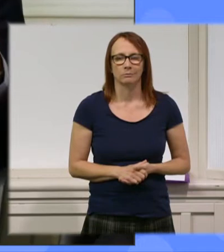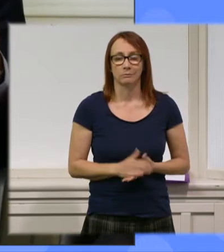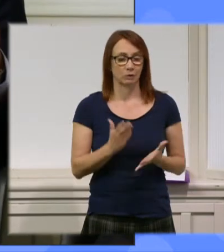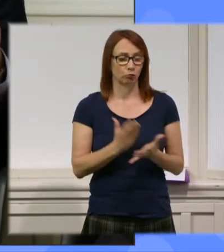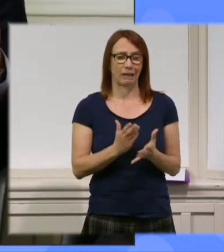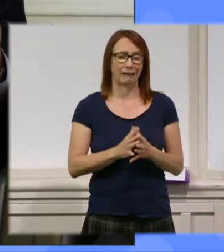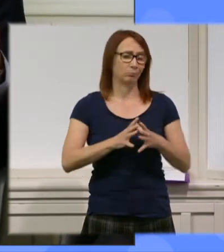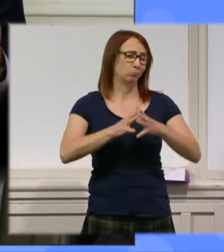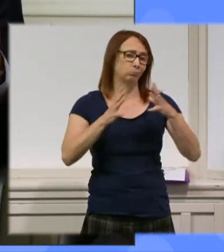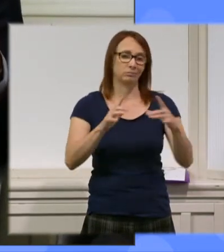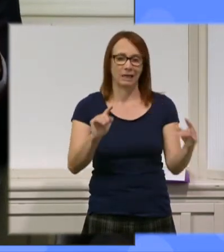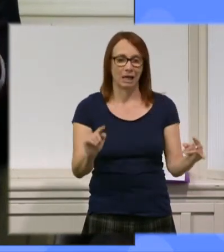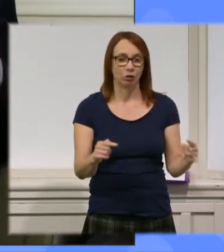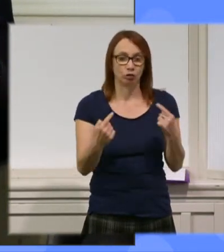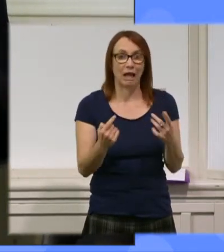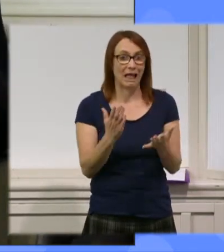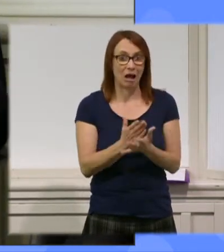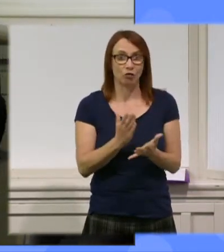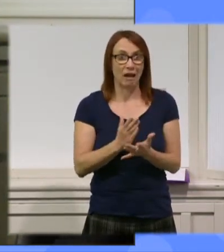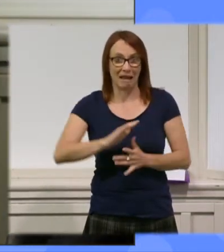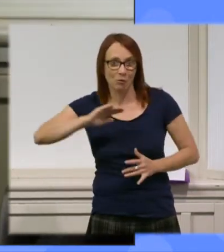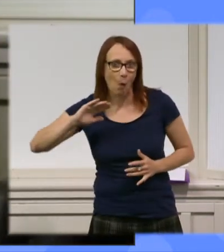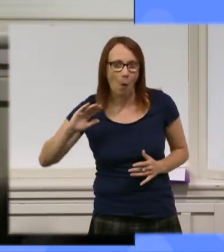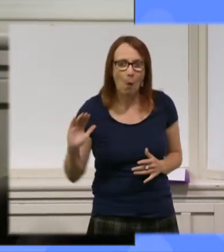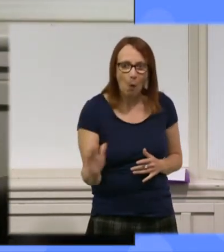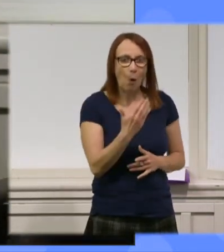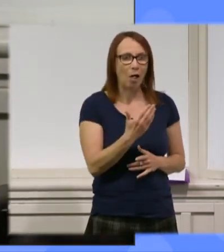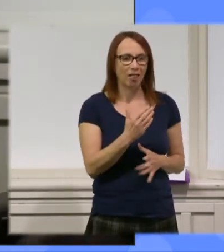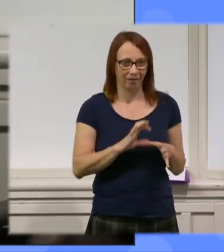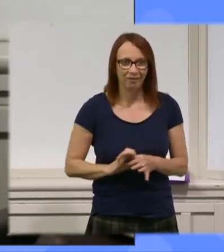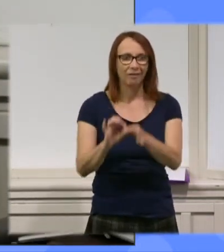really in the in this case we really are all in this together and we've got a